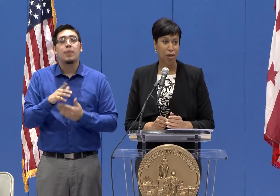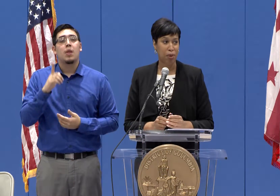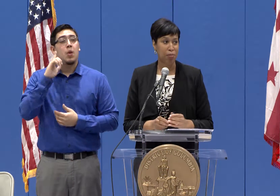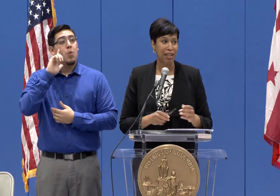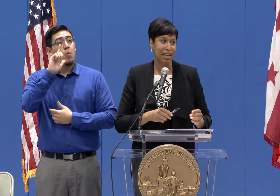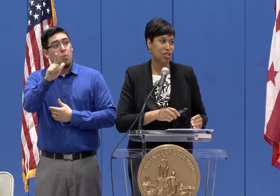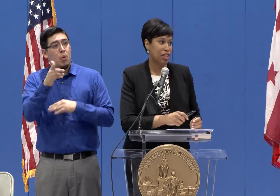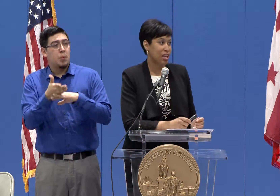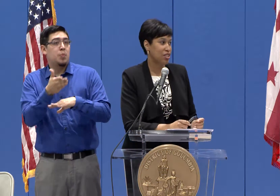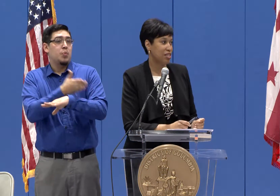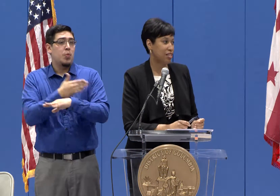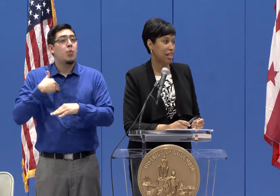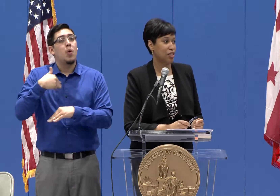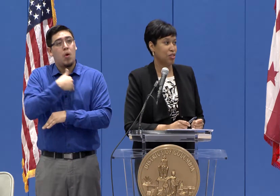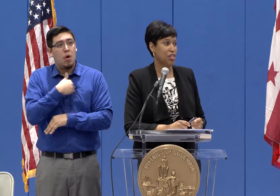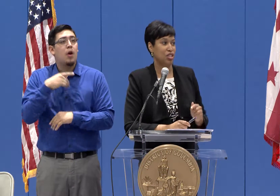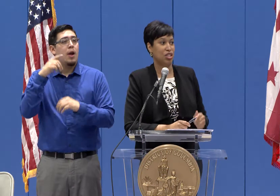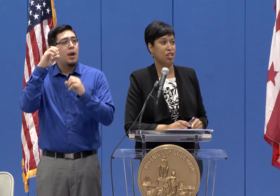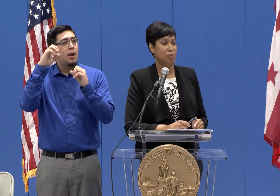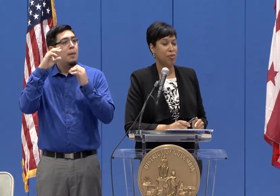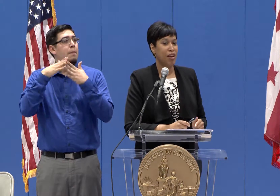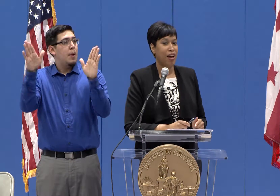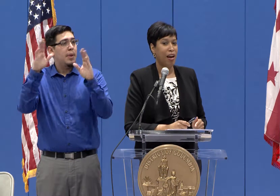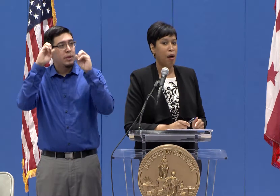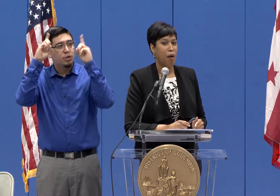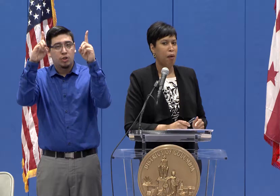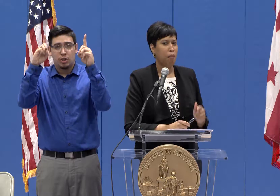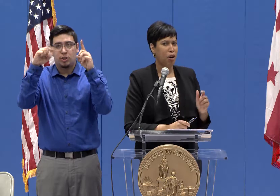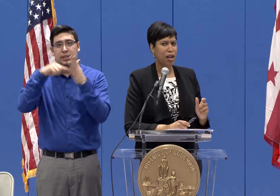OUR PUBLIC EDUCATION SECTOR THIS YEAR.